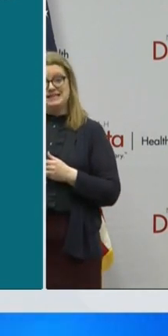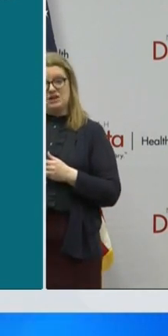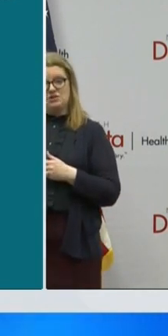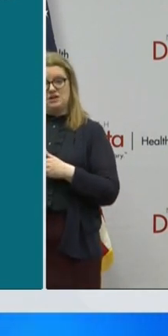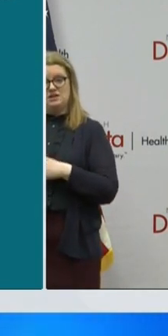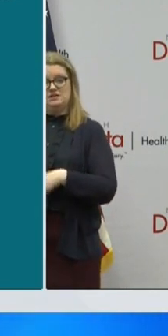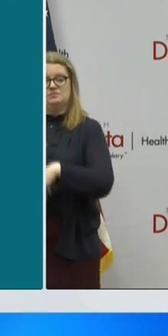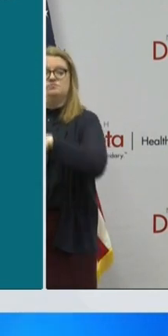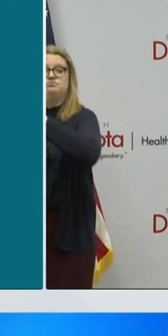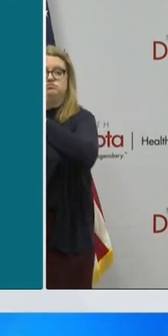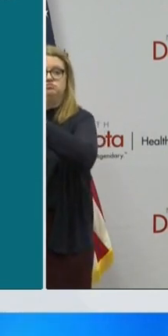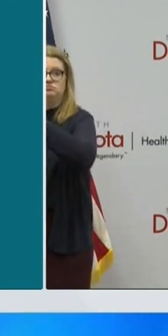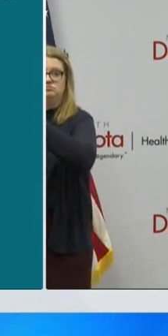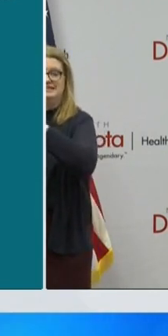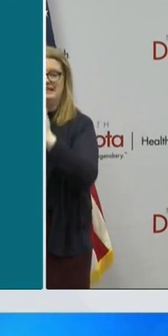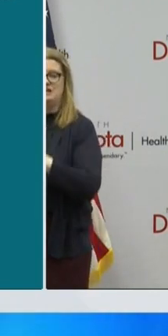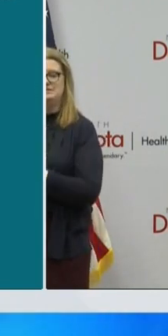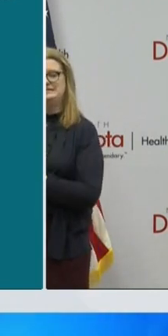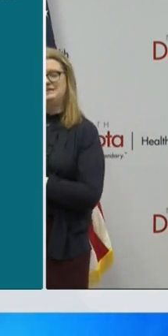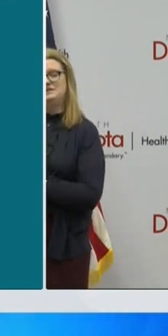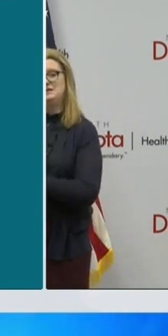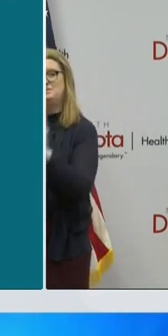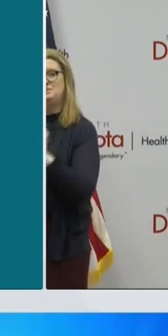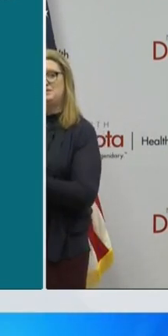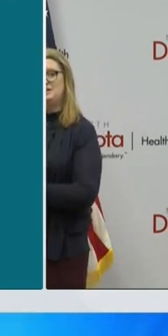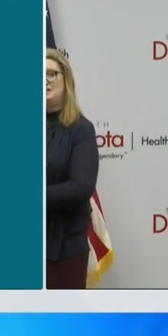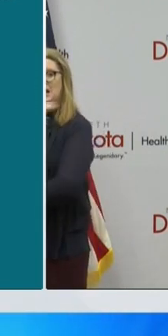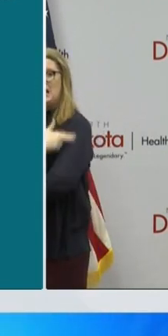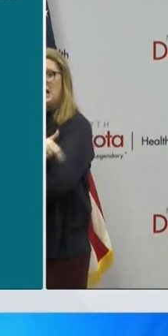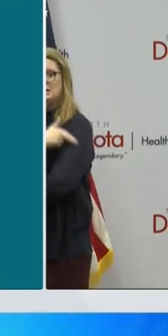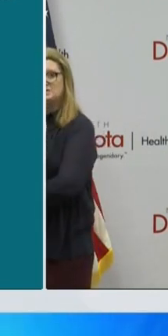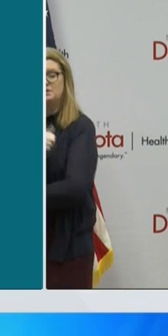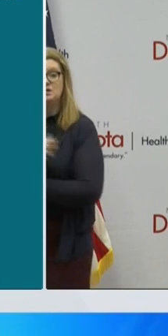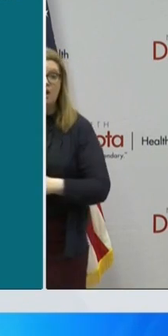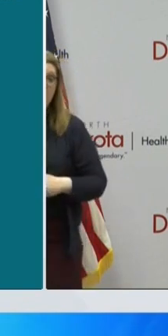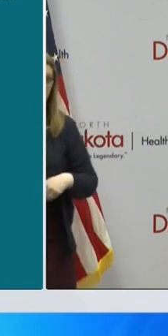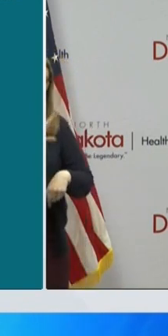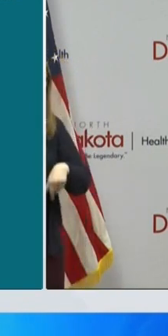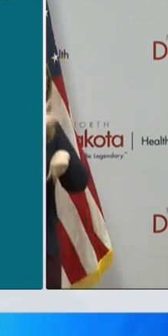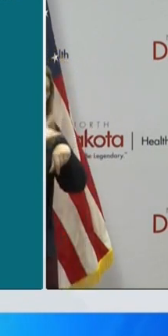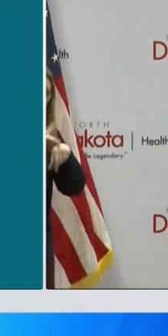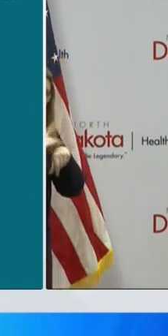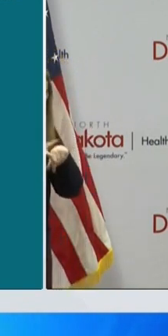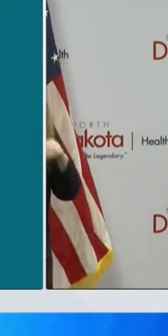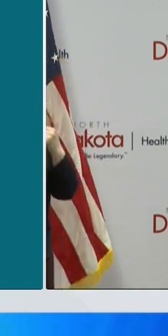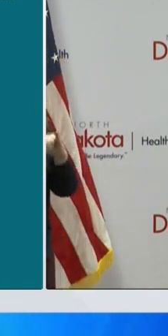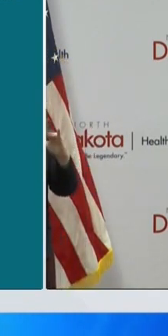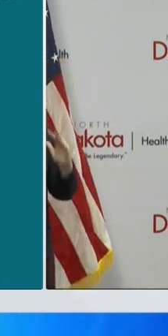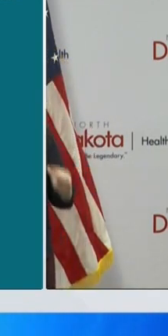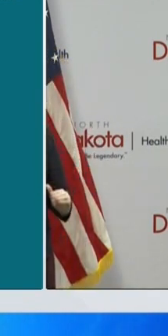CURRENTLY 17 ARE HOSPITALIZED, THIS IS UP FIVE FROM THE LAST TIME WE MET LIVE ON SATURDAY, SO